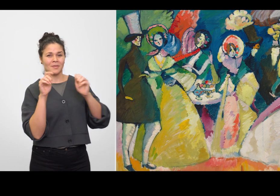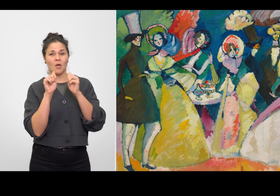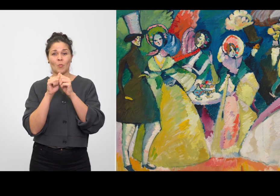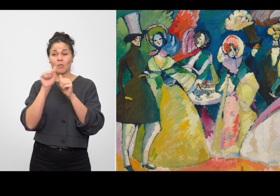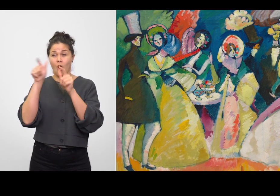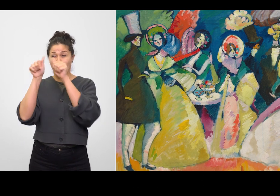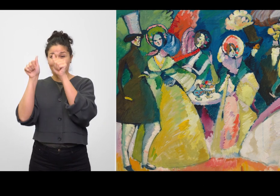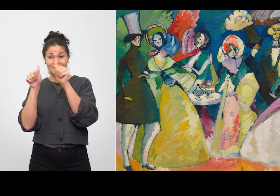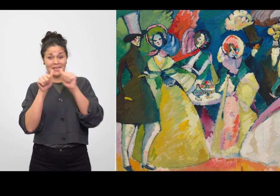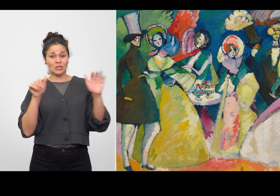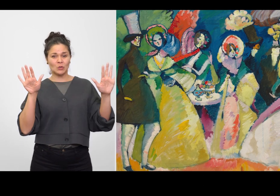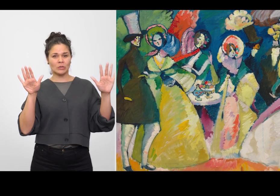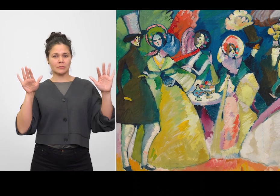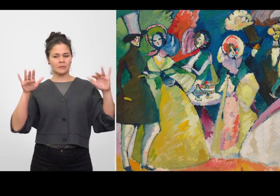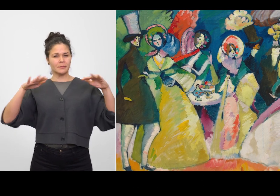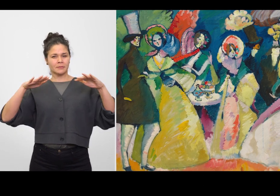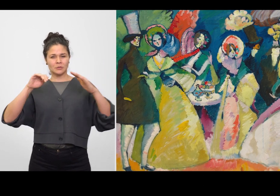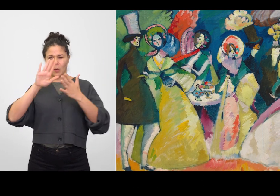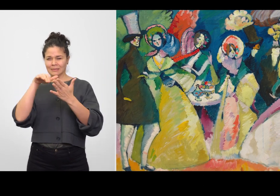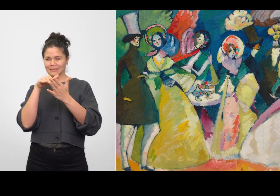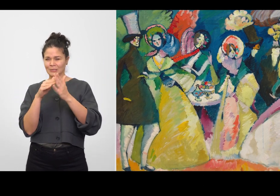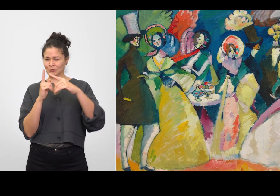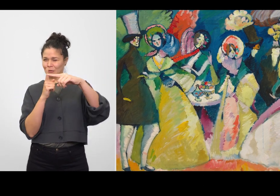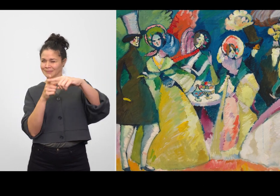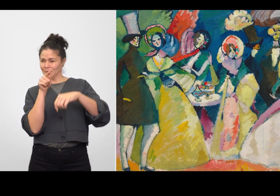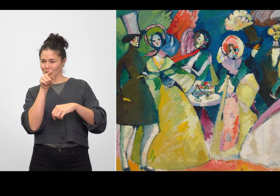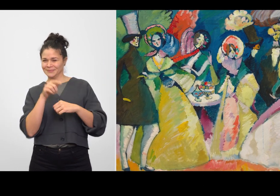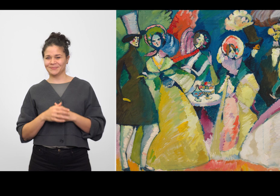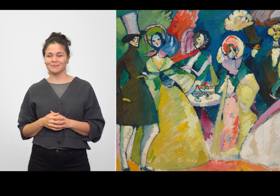with the figures generally facing its center-point.